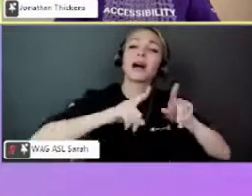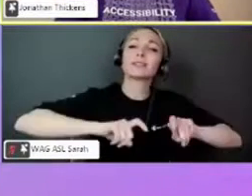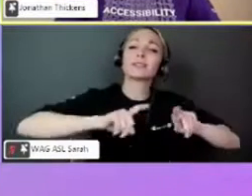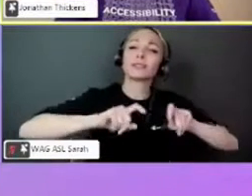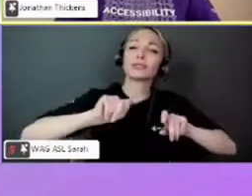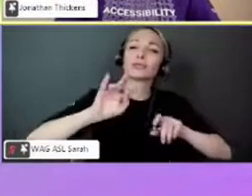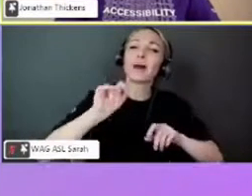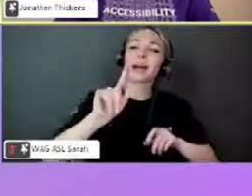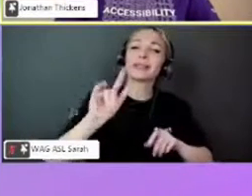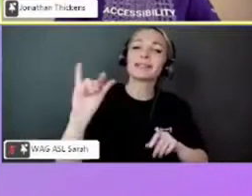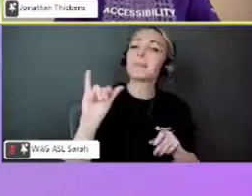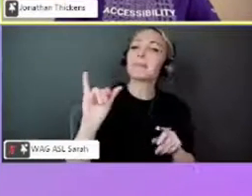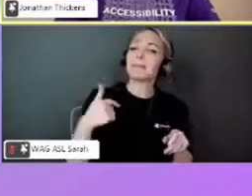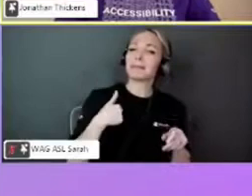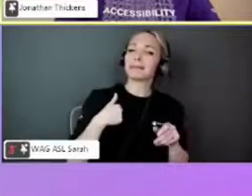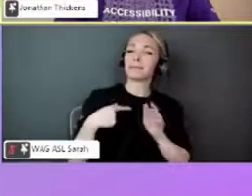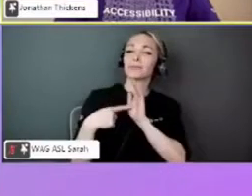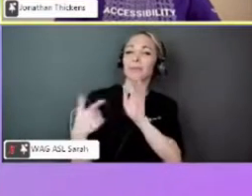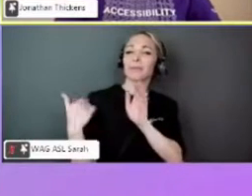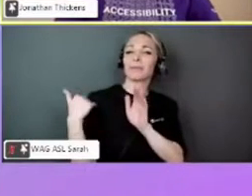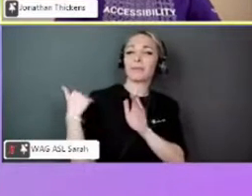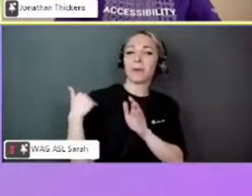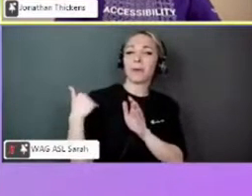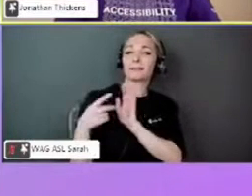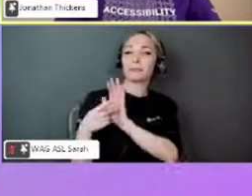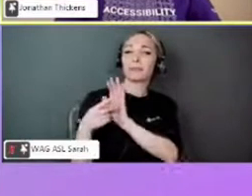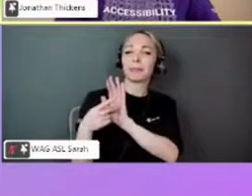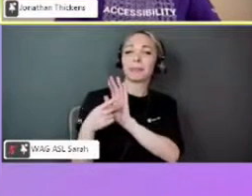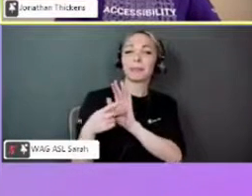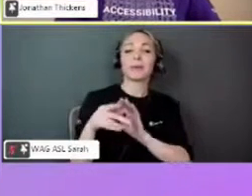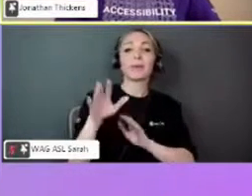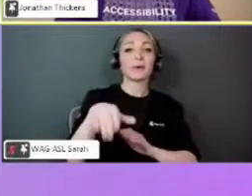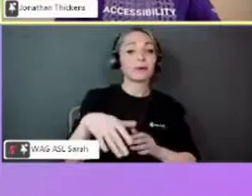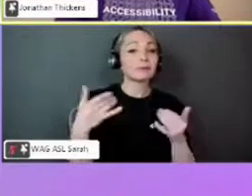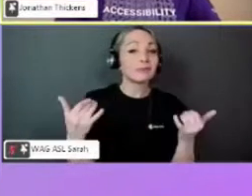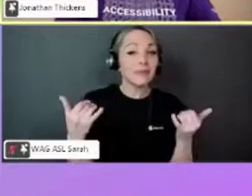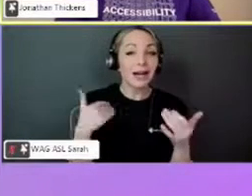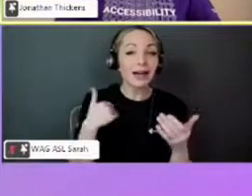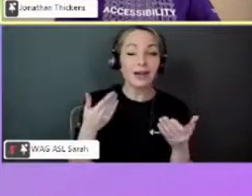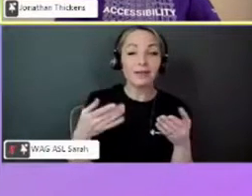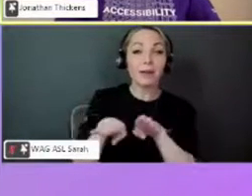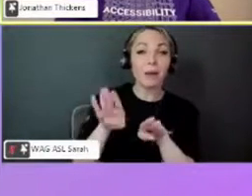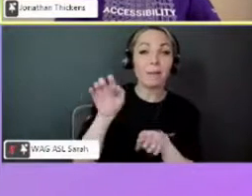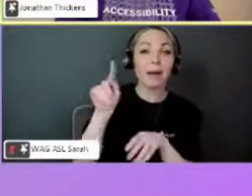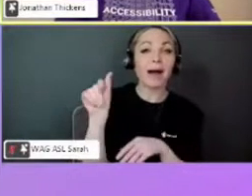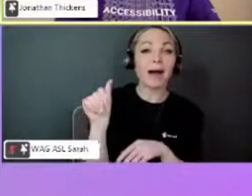Currently, we're offering an exclusive closed beta, so if you're interested, head to Deque to sign up and get on the list right now